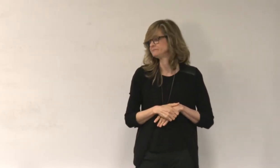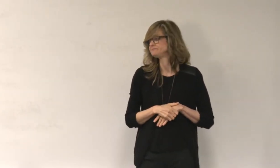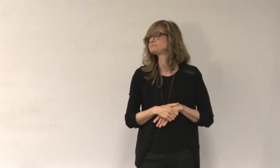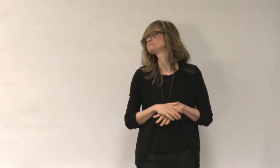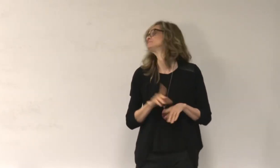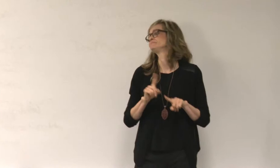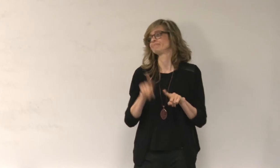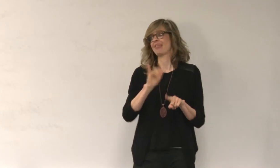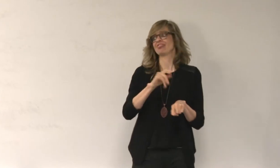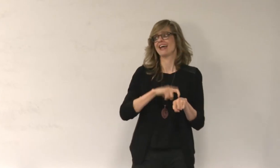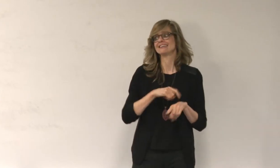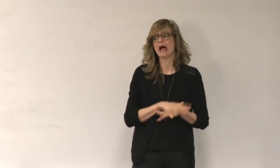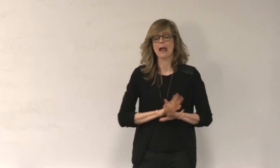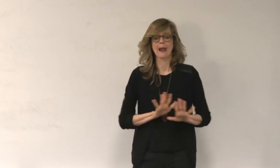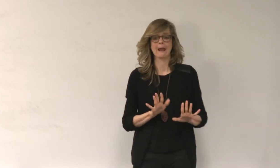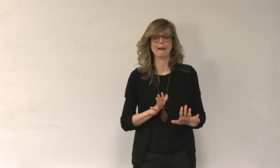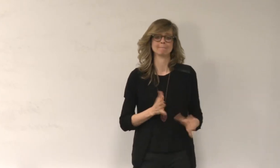FOR STUDENTS TO TAKE AS THEIR FOREIGN LANGUAGE CREDIT.